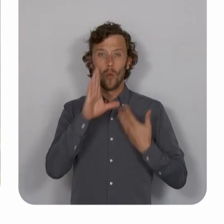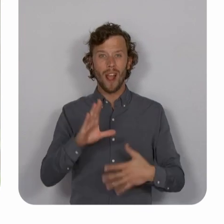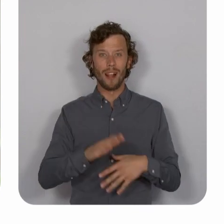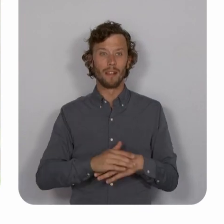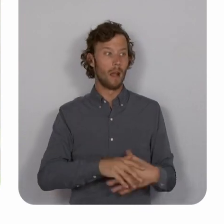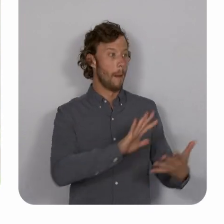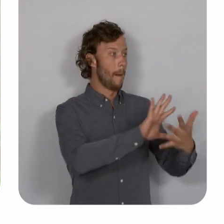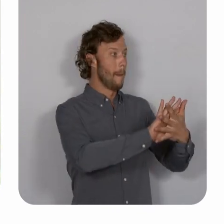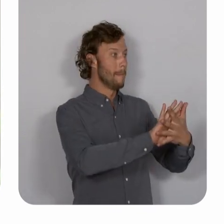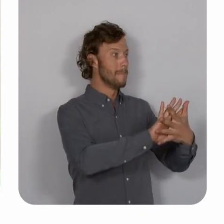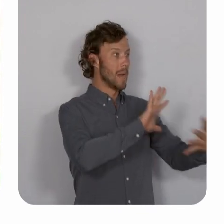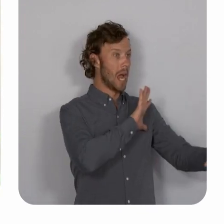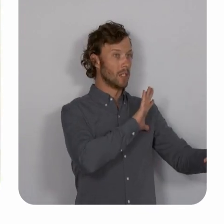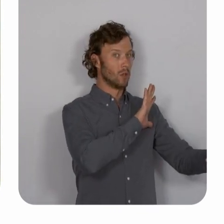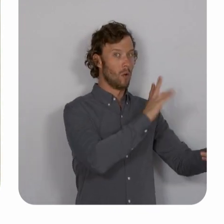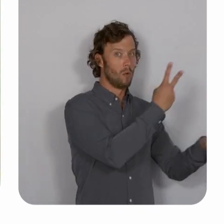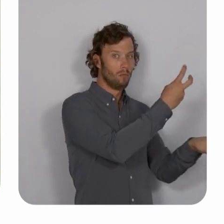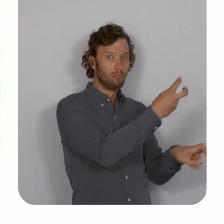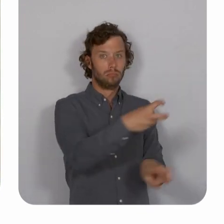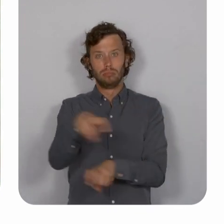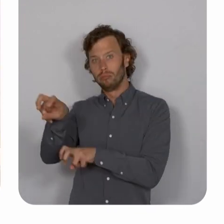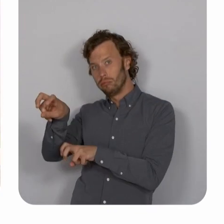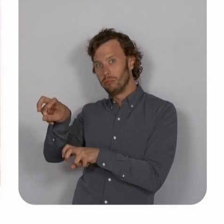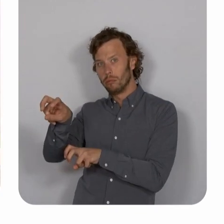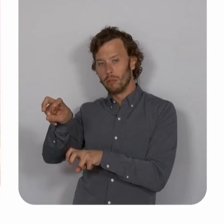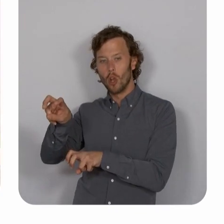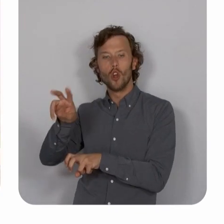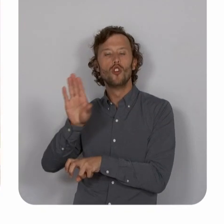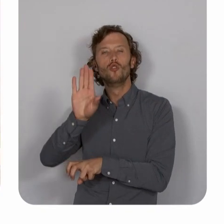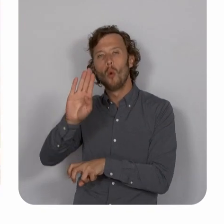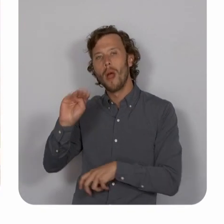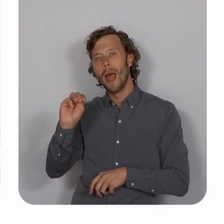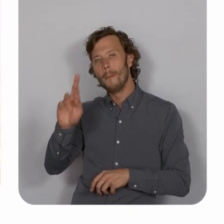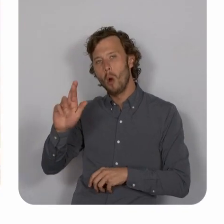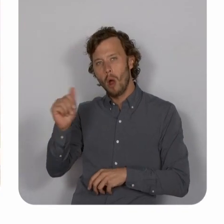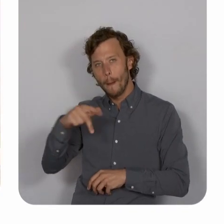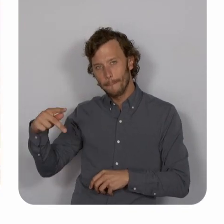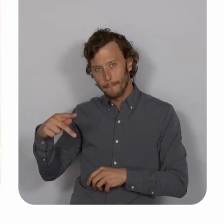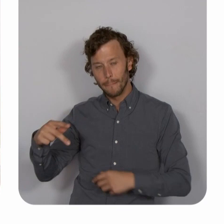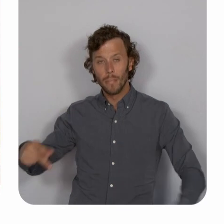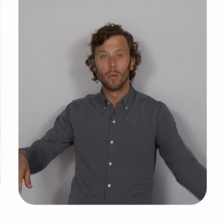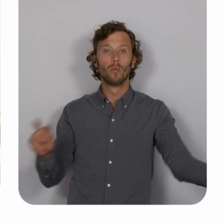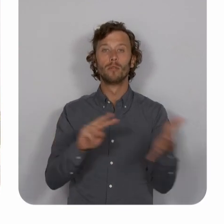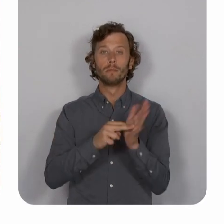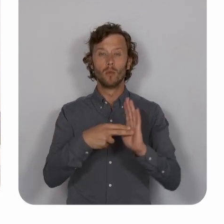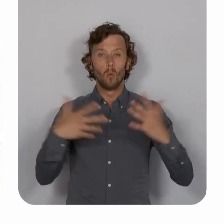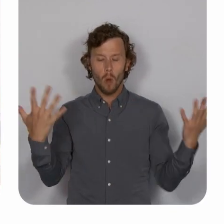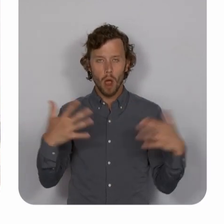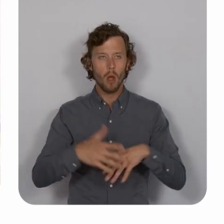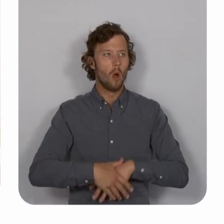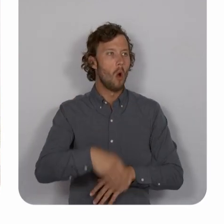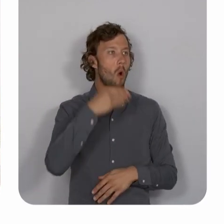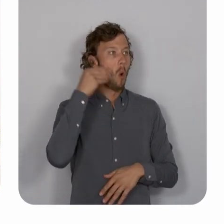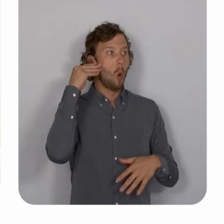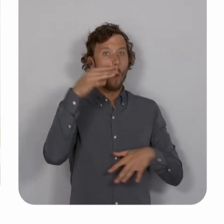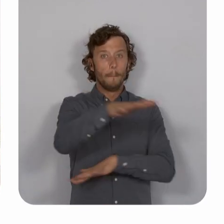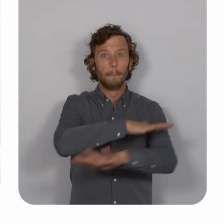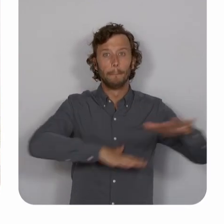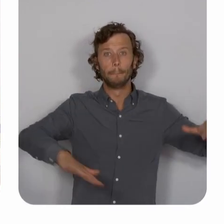from Passthrough in home to your MR app, removing all jarring black loading screens forever.